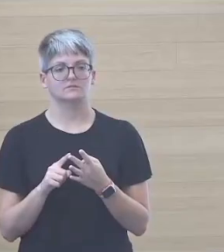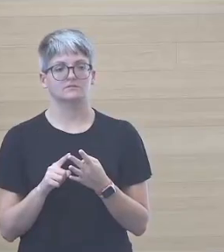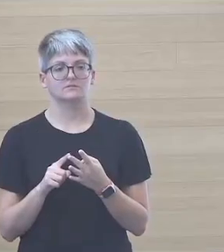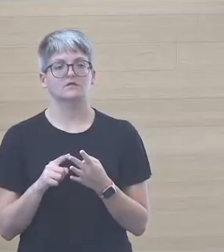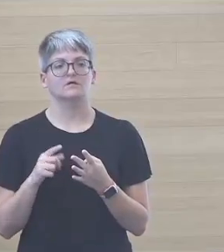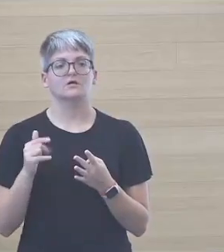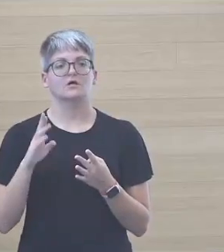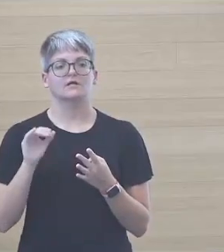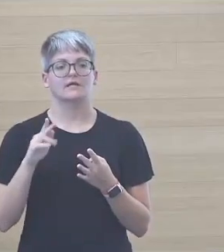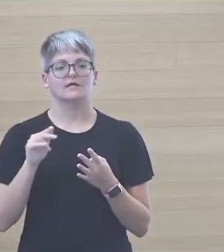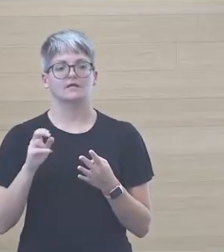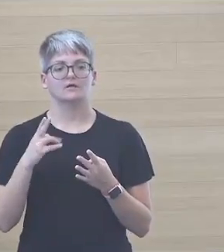Might be